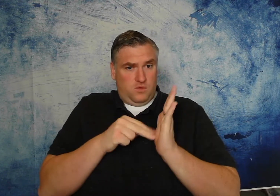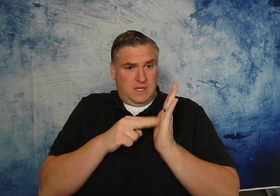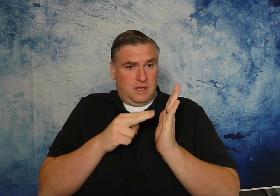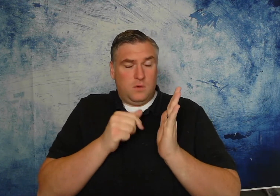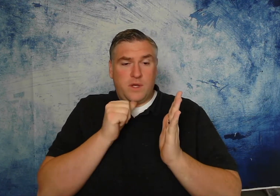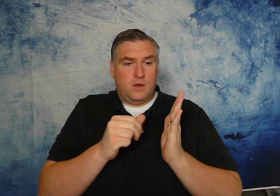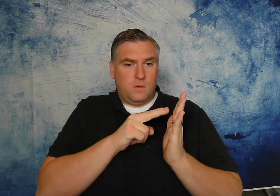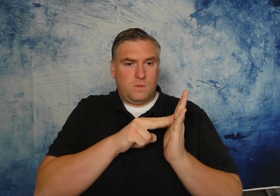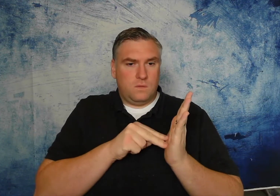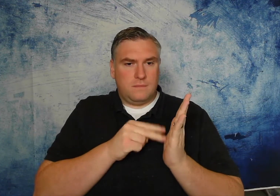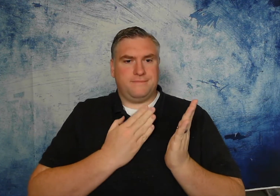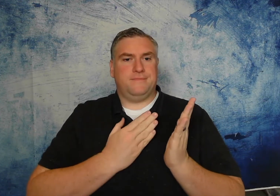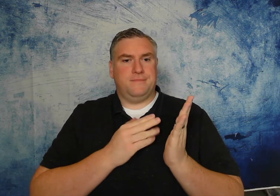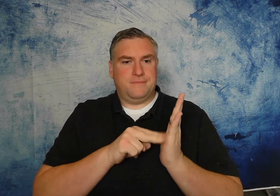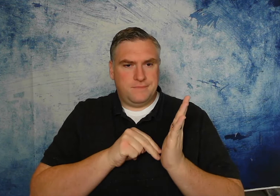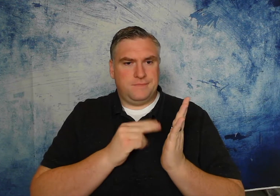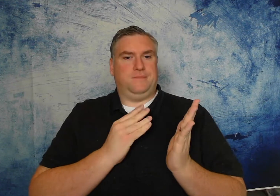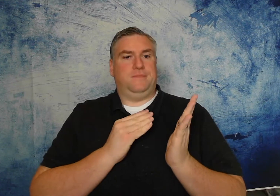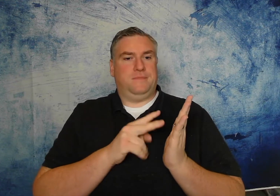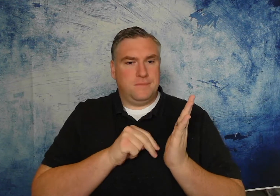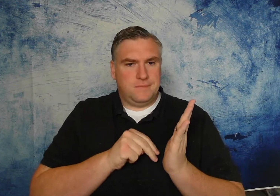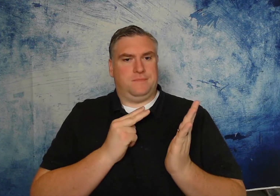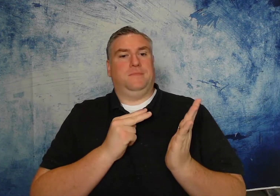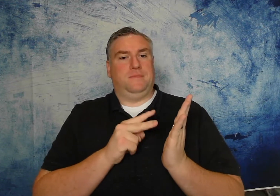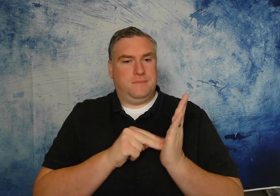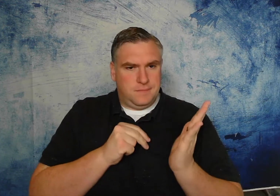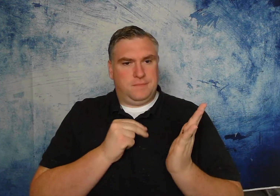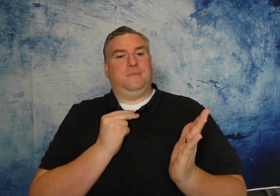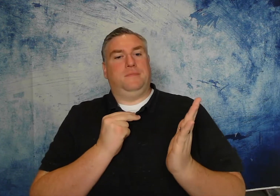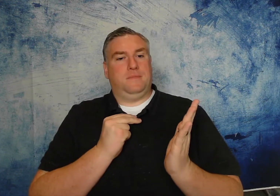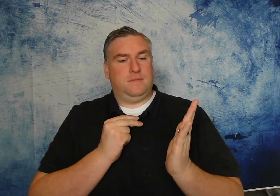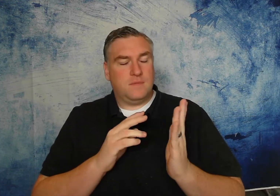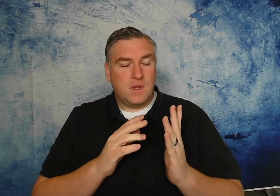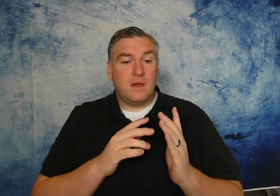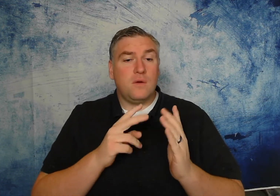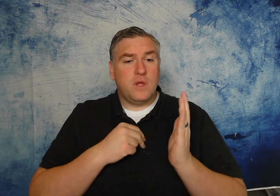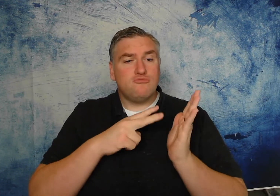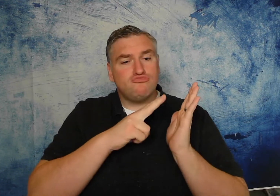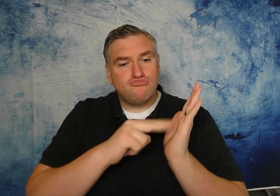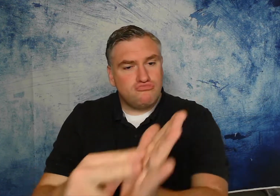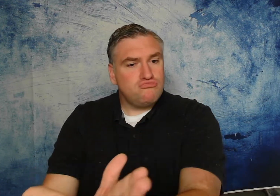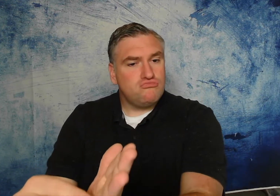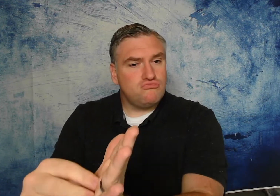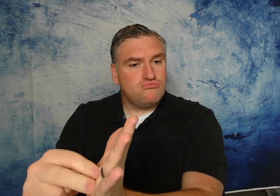because when we read we don't read and then take a pause read take a pause we read